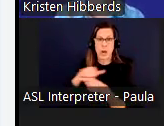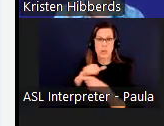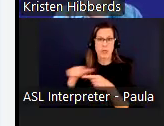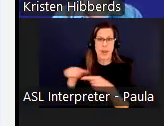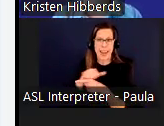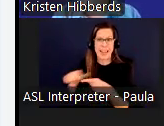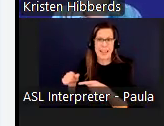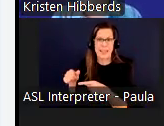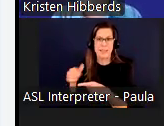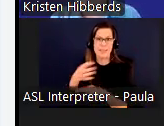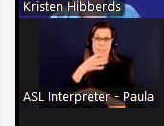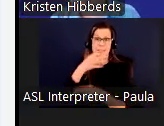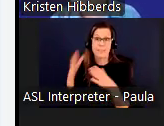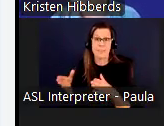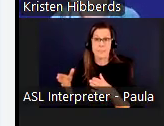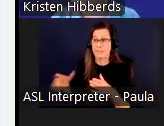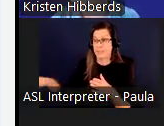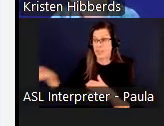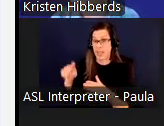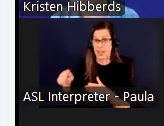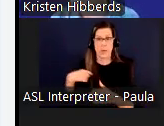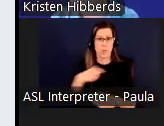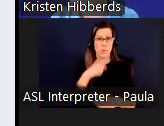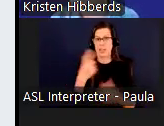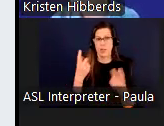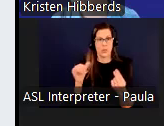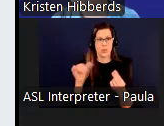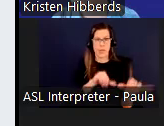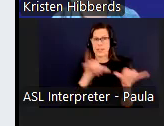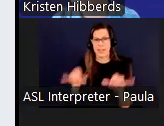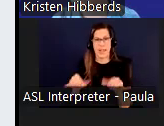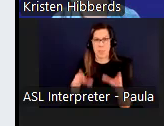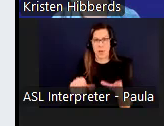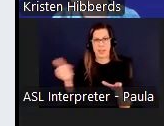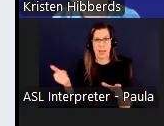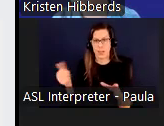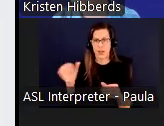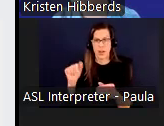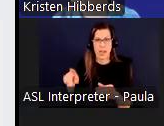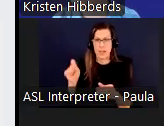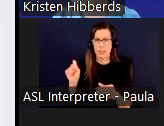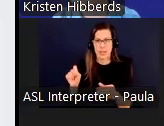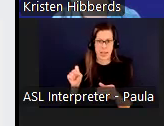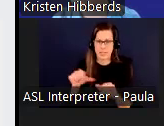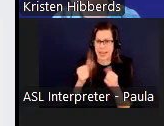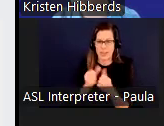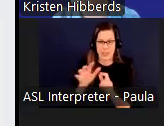And and we don't we don't do that in the same way as some other APS agencies do across the country.